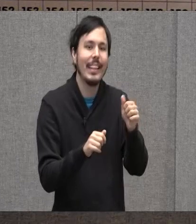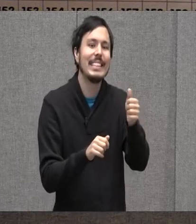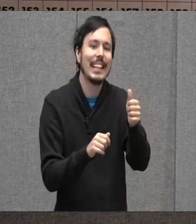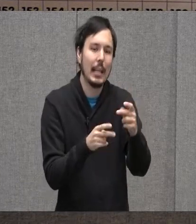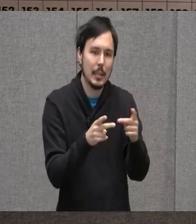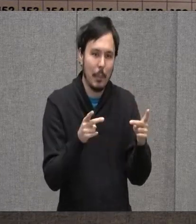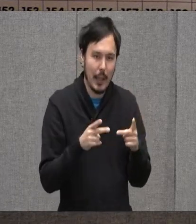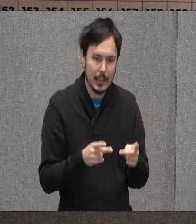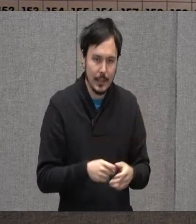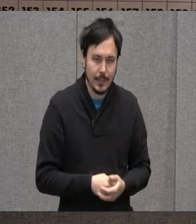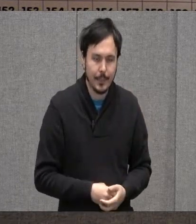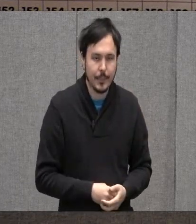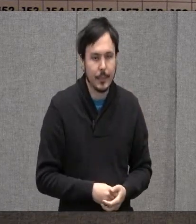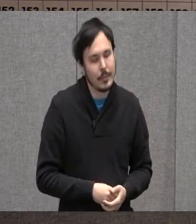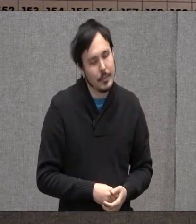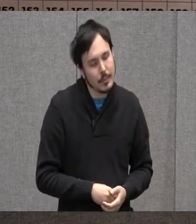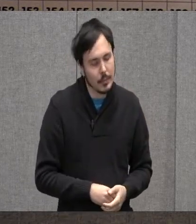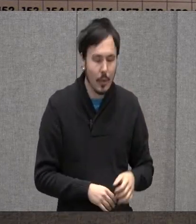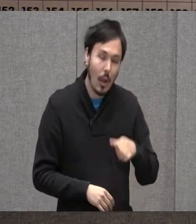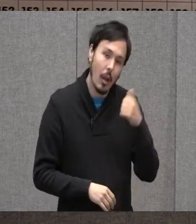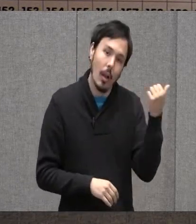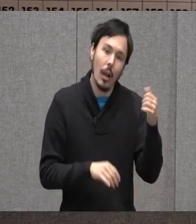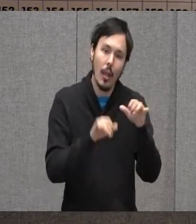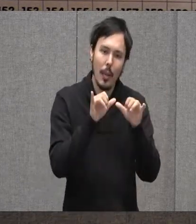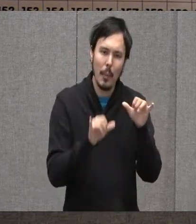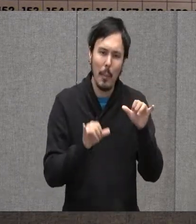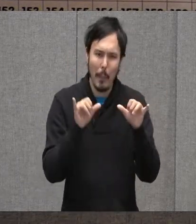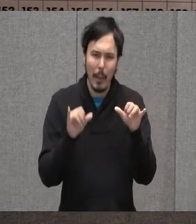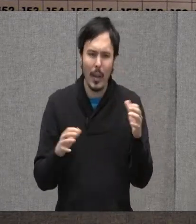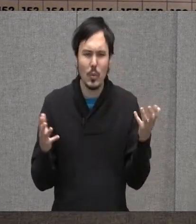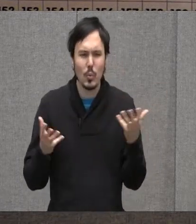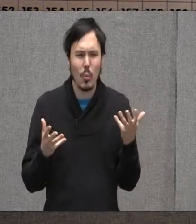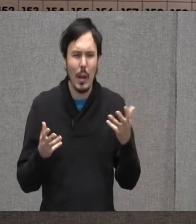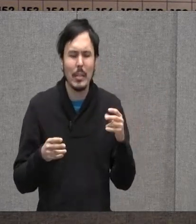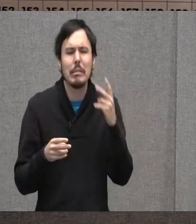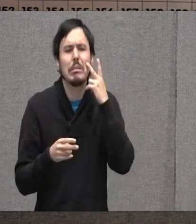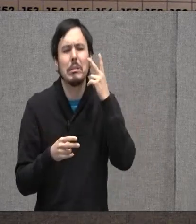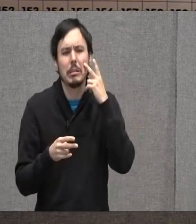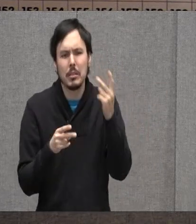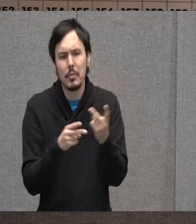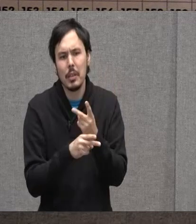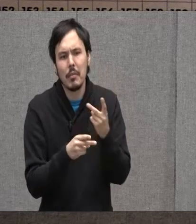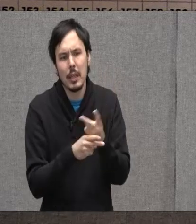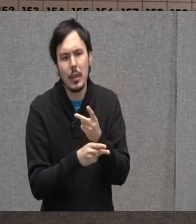What other patterns? Let's see if we can figure out what the first number would be. On this one, oh, I'm gonna use a different color